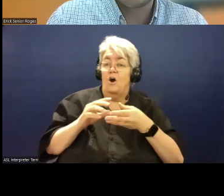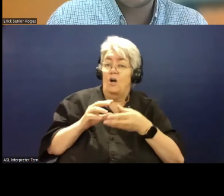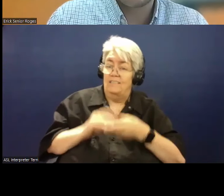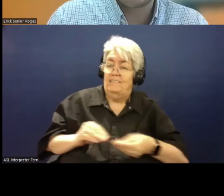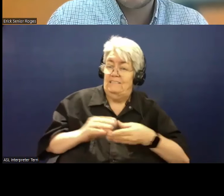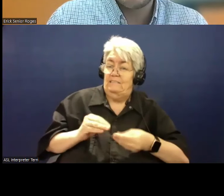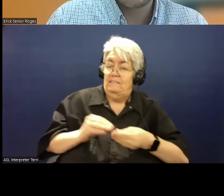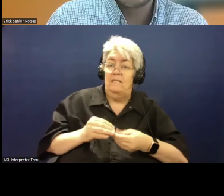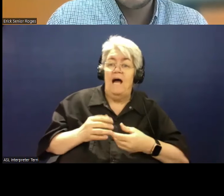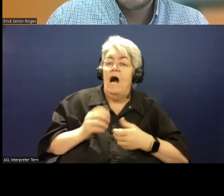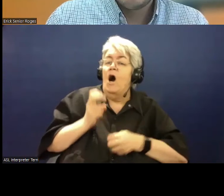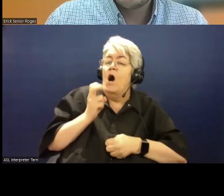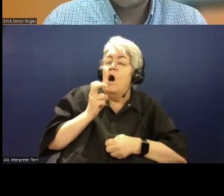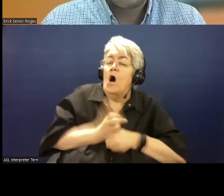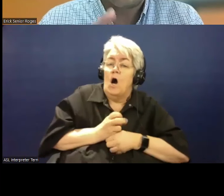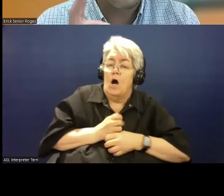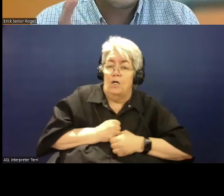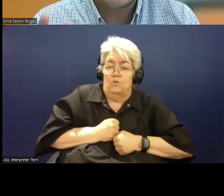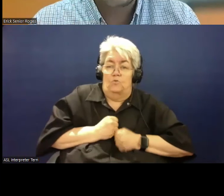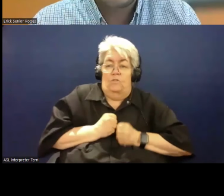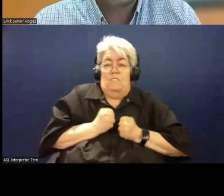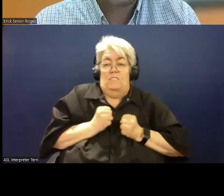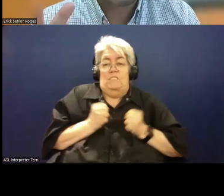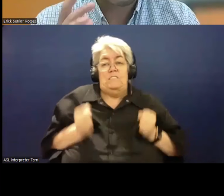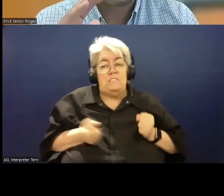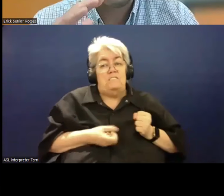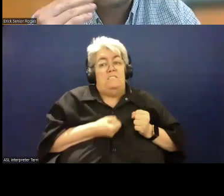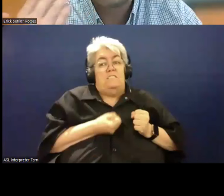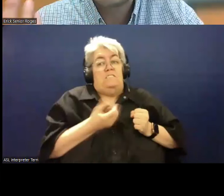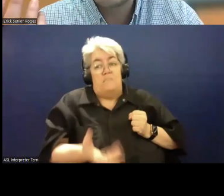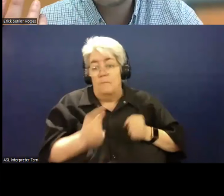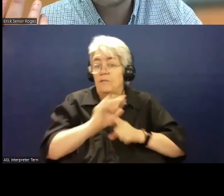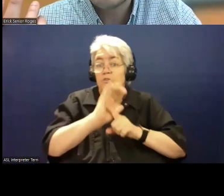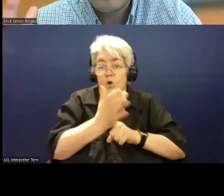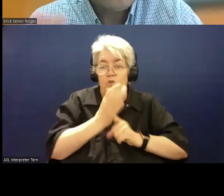ARE GOING THROUGH IN THEIR LIVES. ONE OF THE THINGS IN CONTRAST THAT